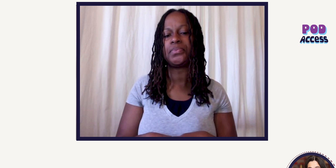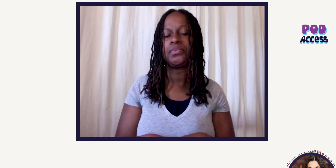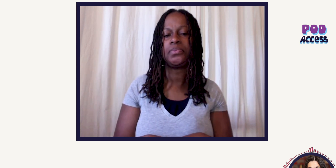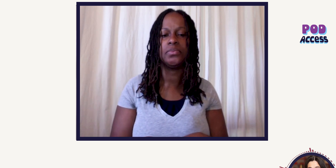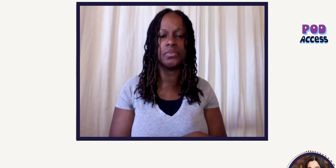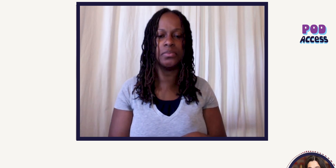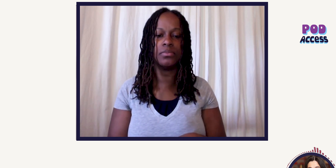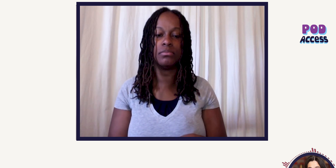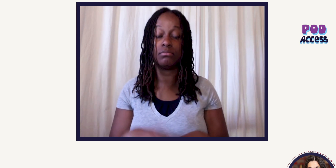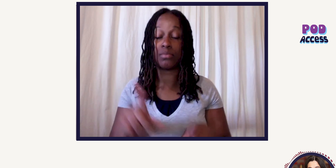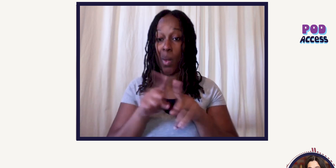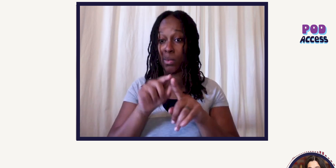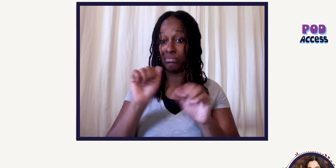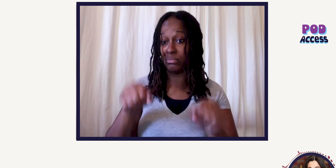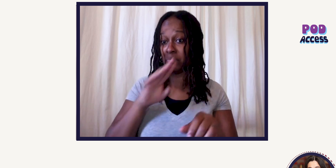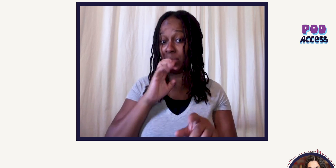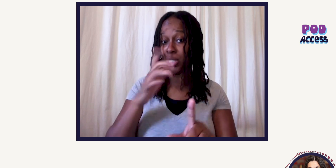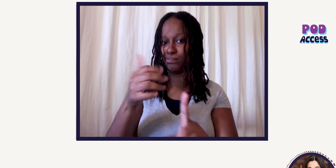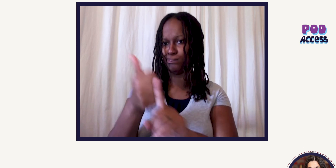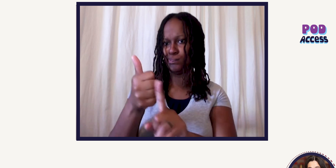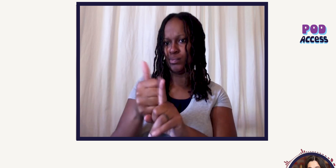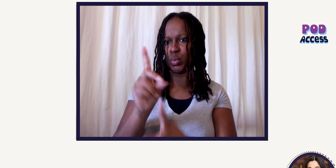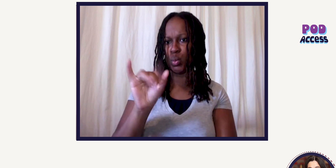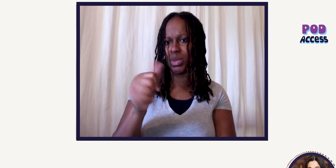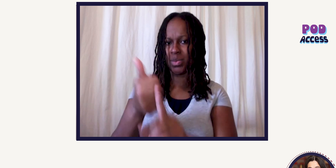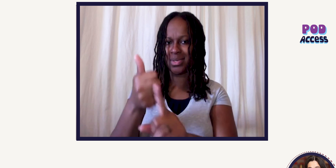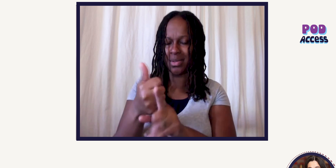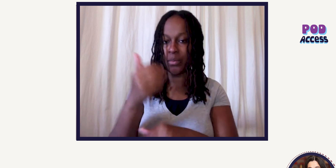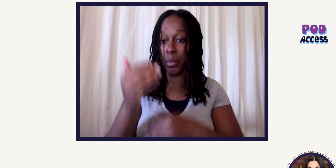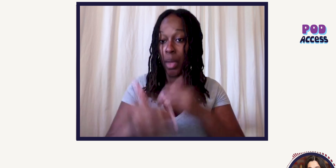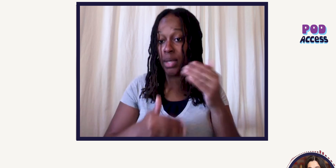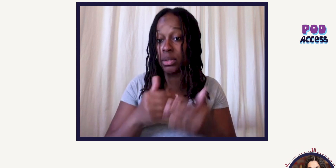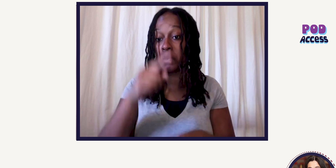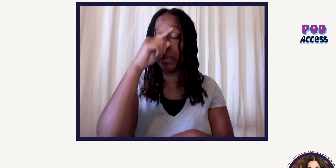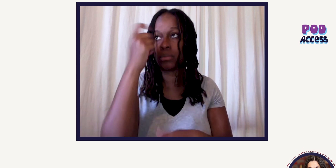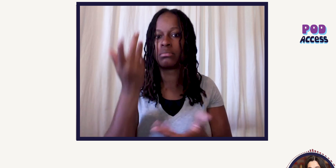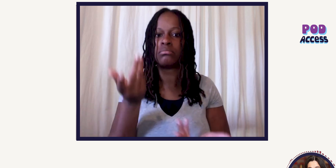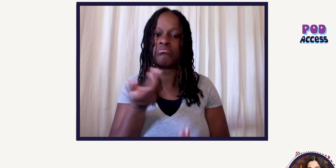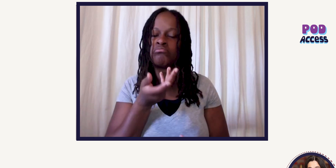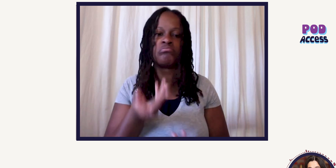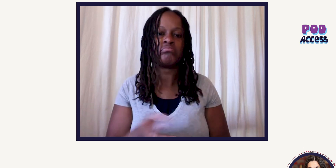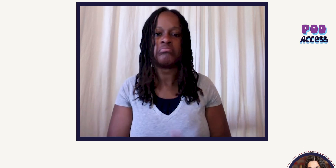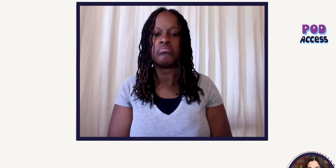It also can be a very DIY process because it's really just asking yourself